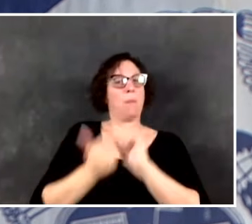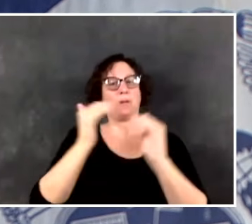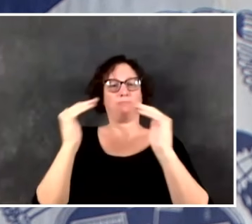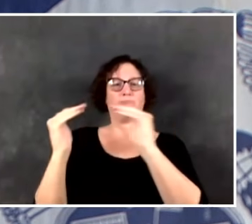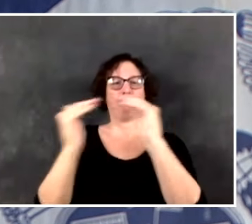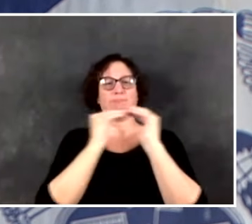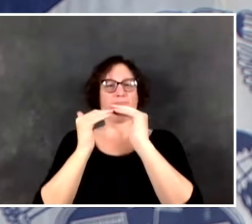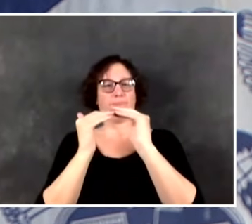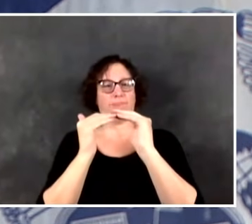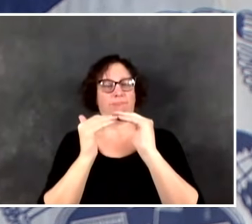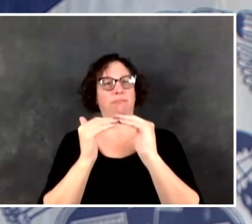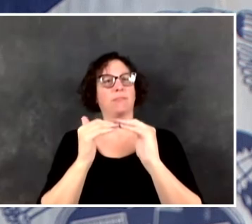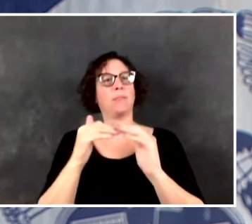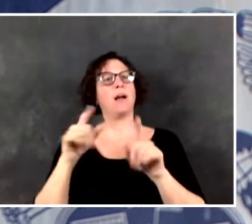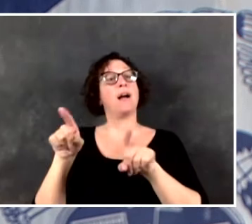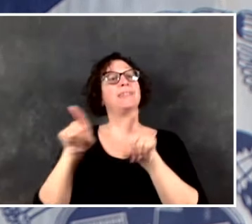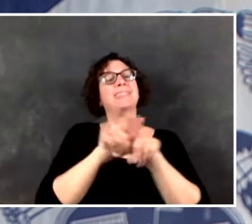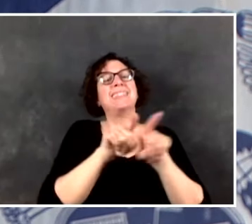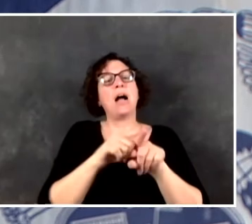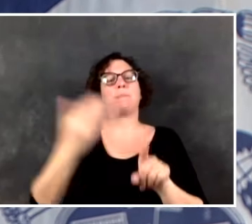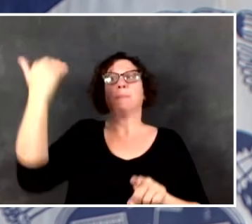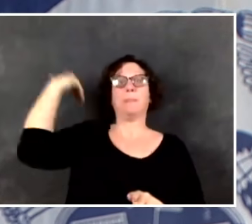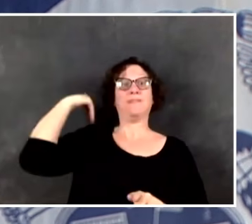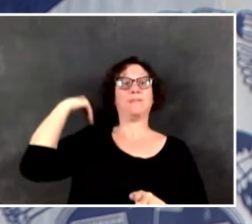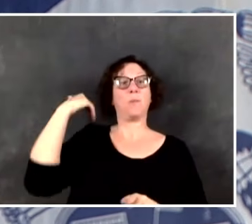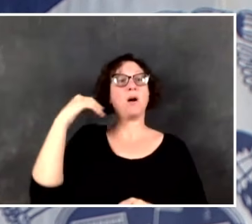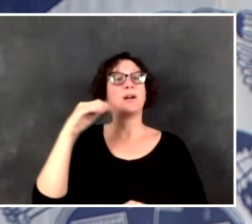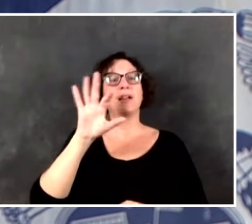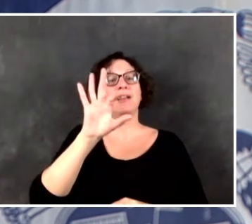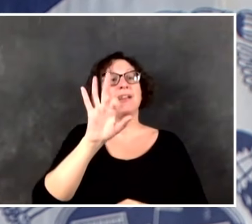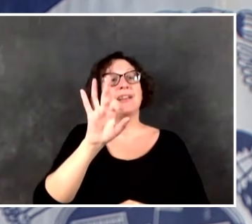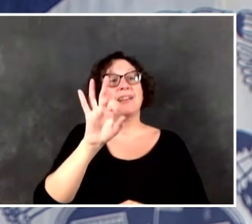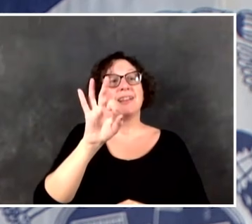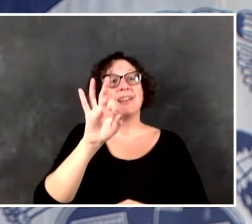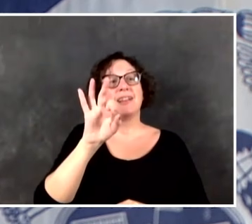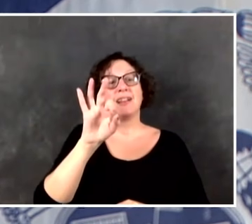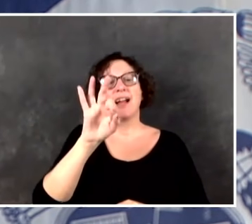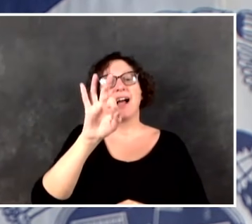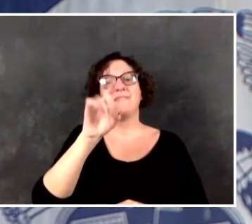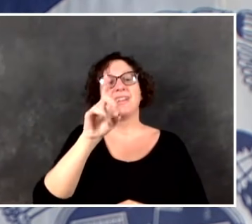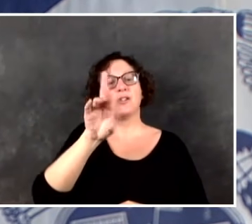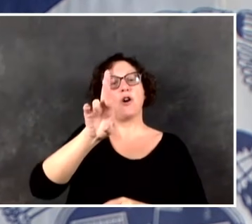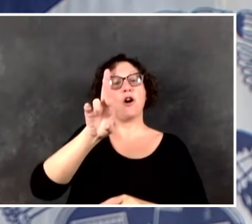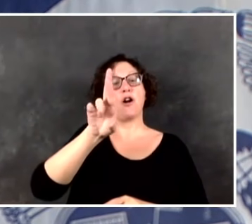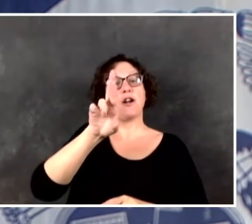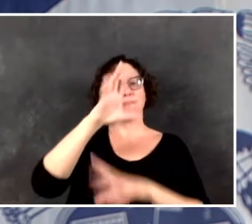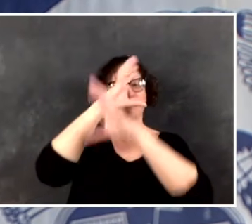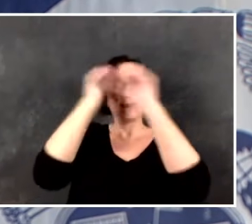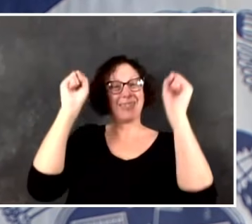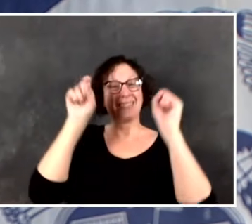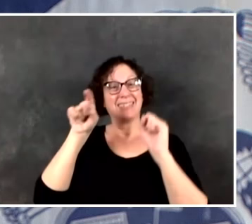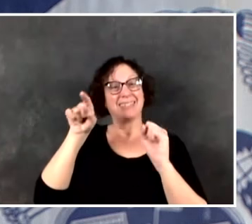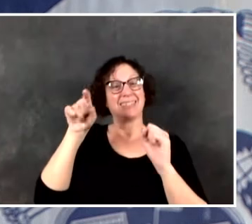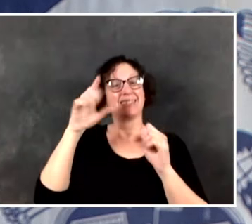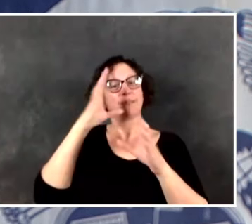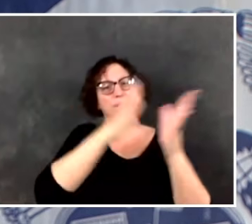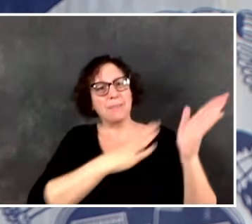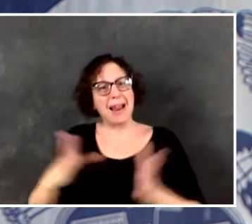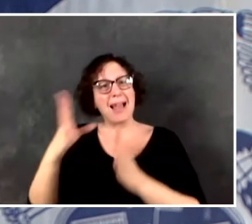SOMEPLACE W'EVE NEVER BEEN BEFORE. THAT SAME SPIRIT OF THE NEW DEAL. IMAGINING A WORLD THAT DOESN'T YET EXIST AND BUILDING IT.